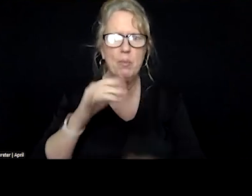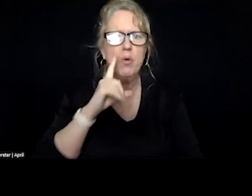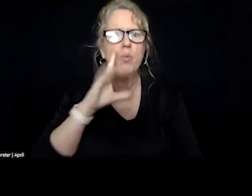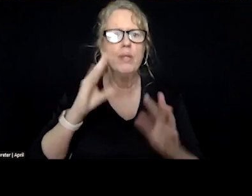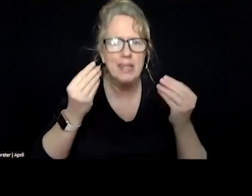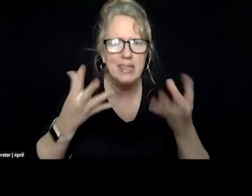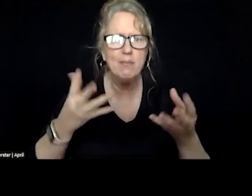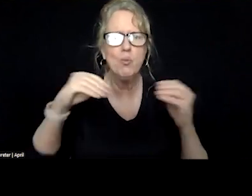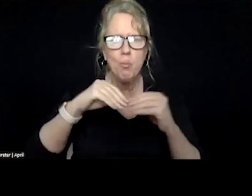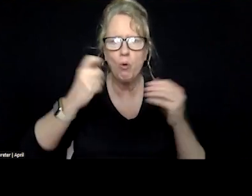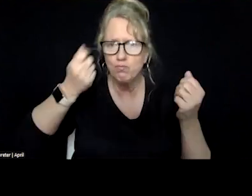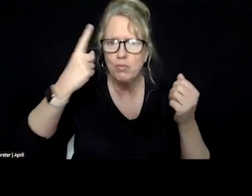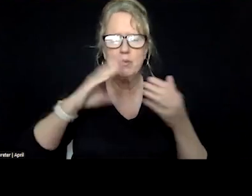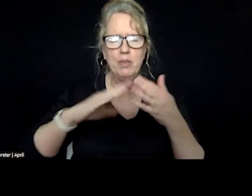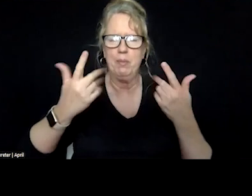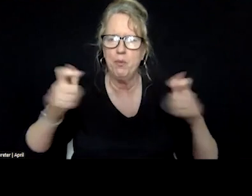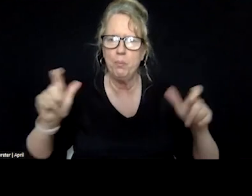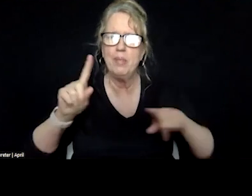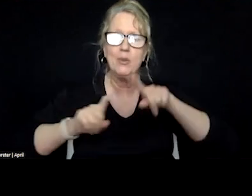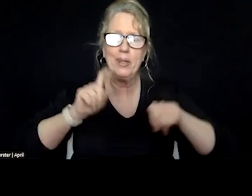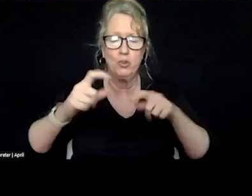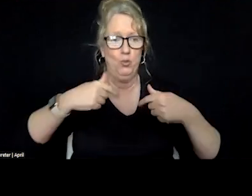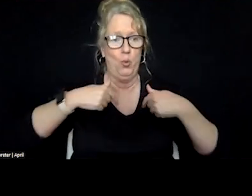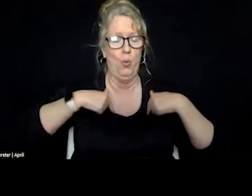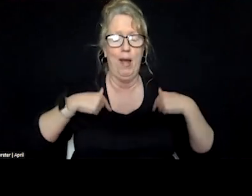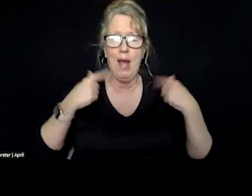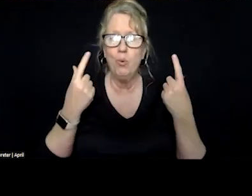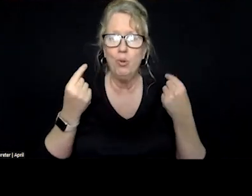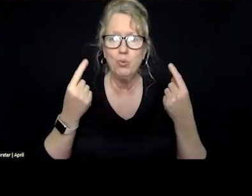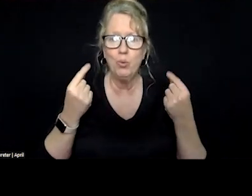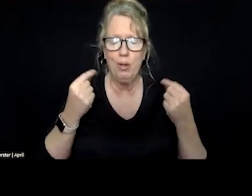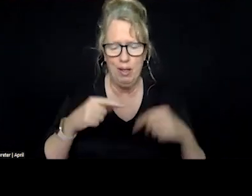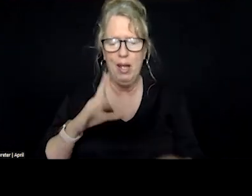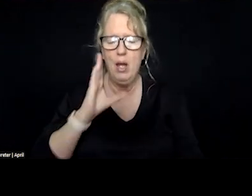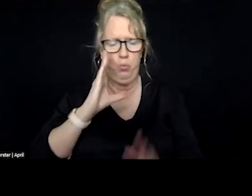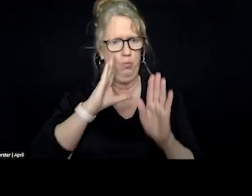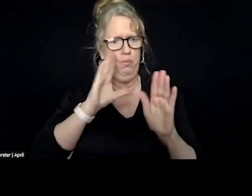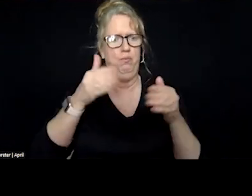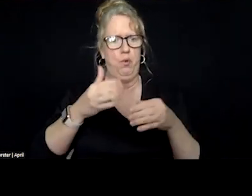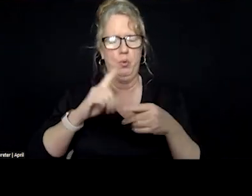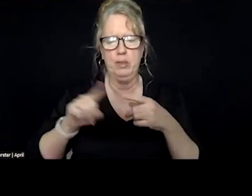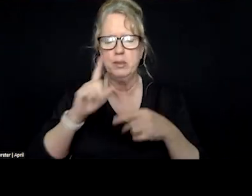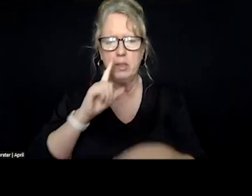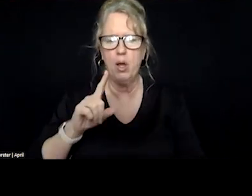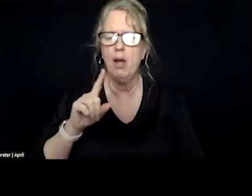UNDERSTANDING OF THE BIG QUESTIONS. WHAT I WILL DO IS FOCUS IN ON THE USE CASES AND THE PARTICULAR